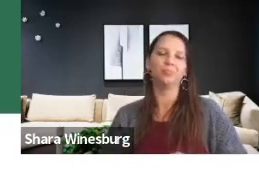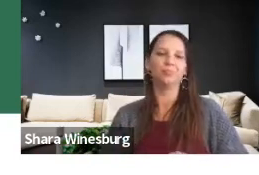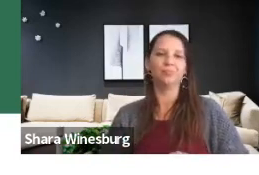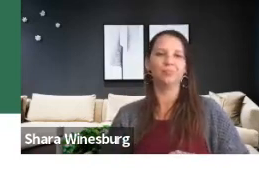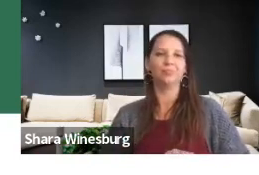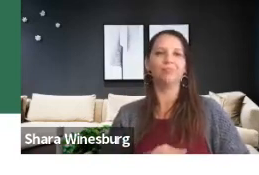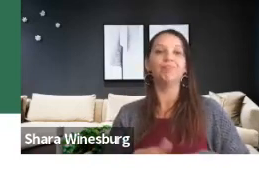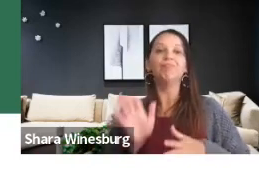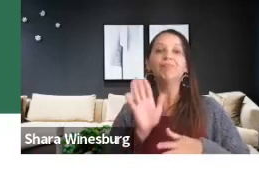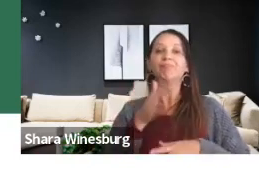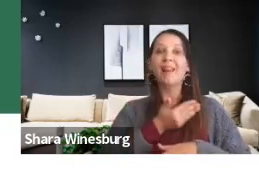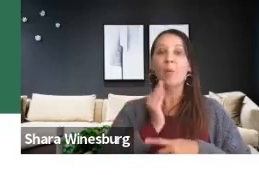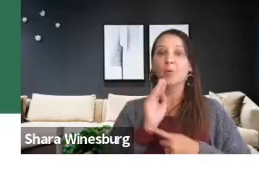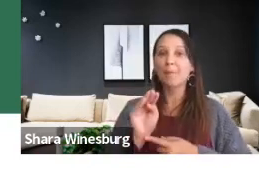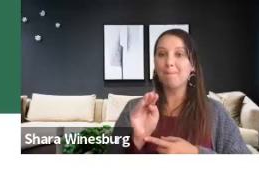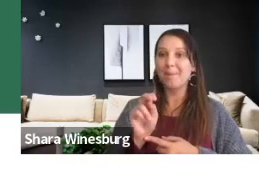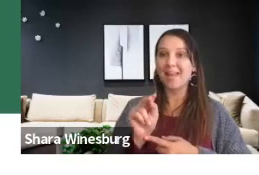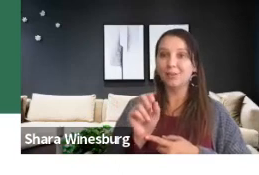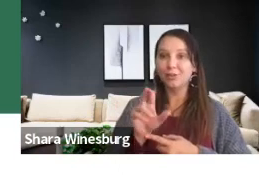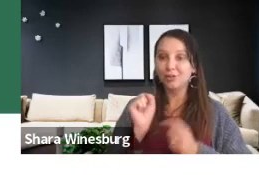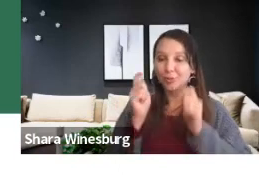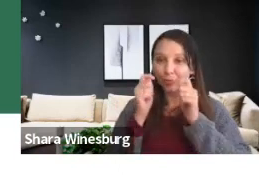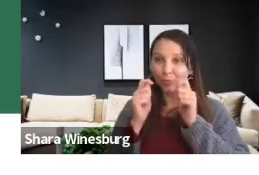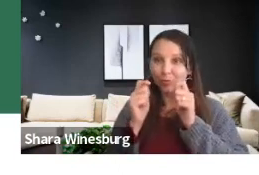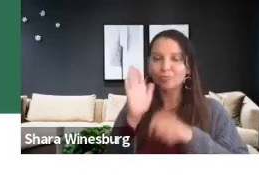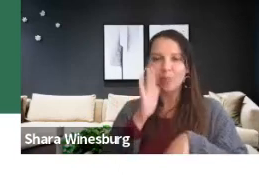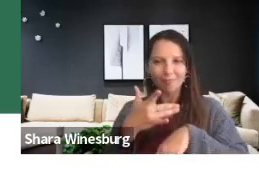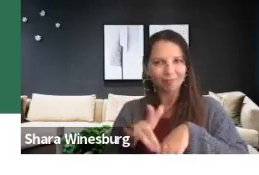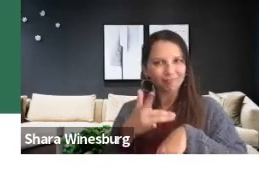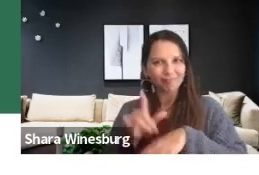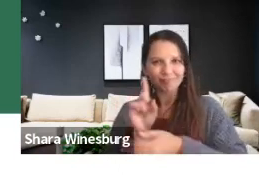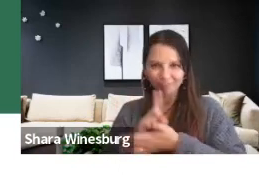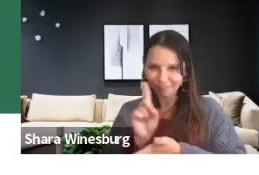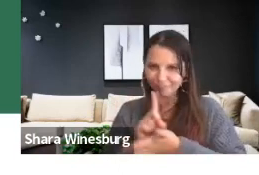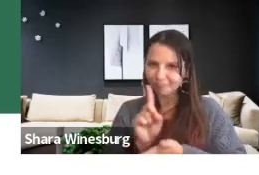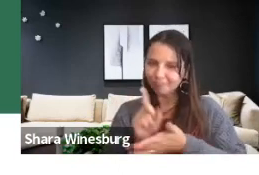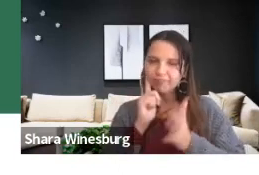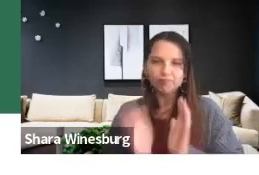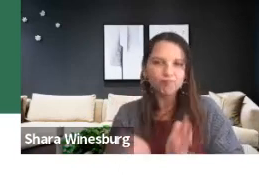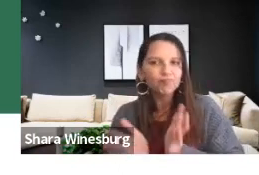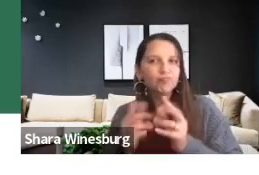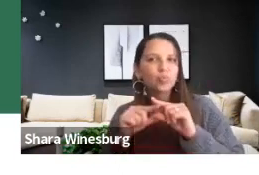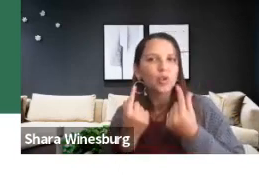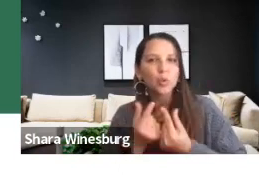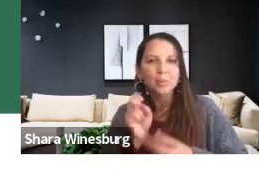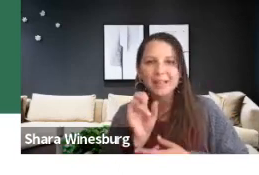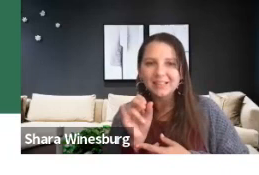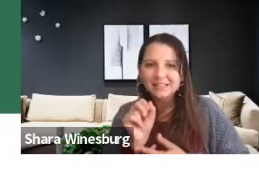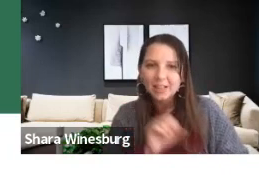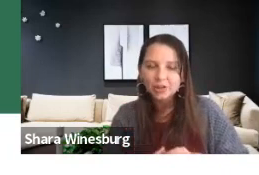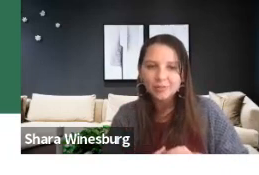information. Just to let you know our mentors are available for weekly group